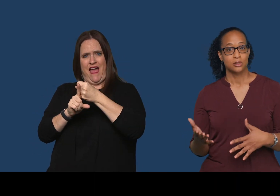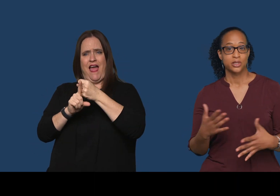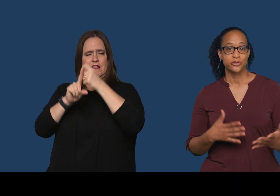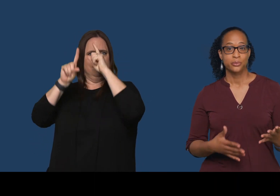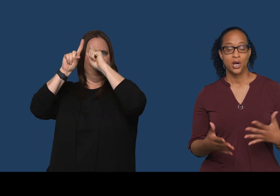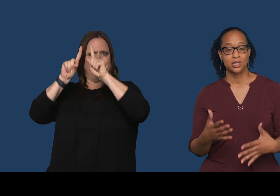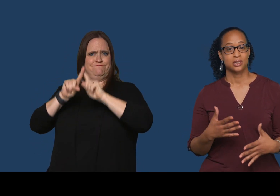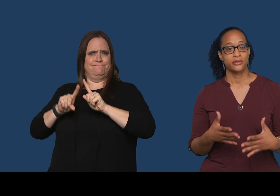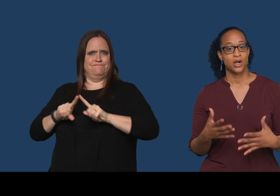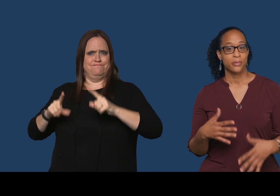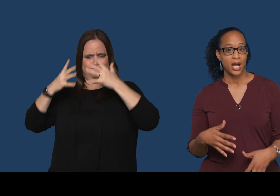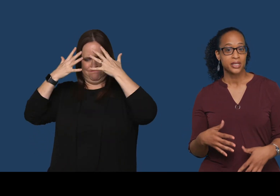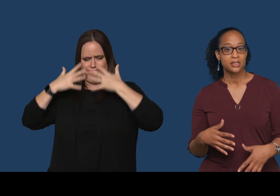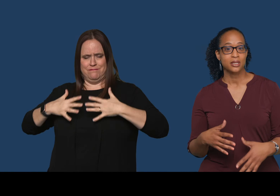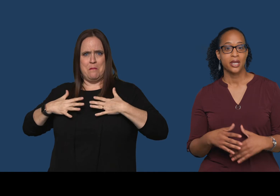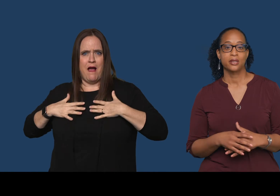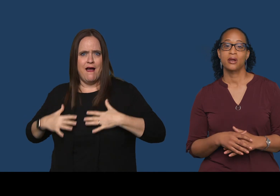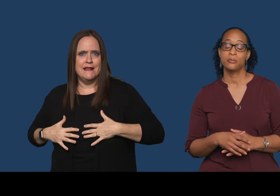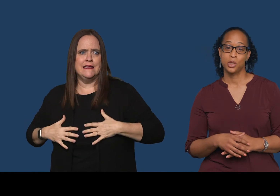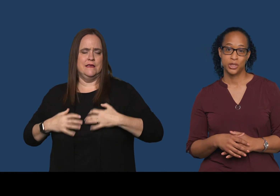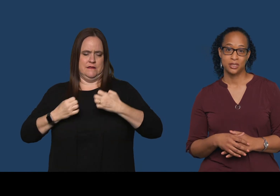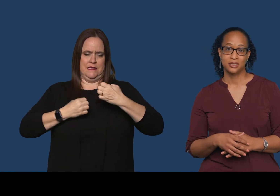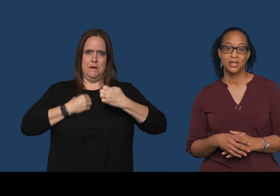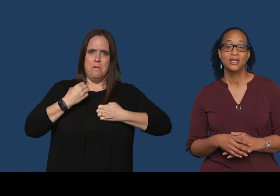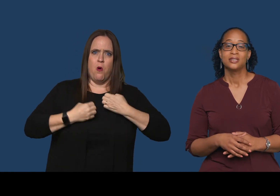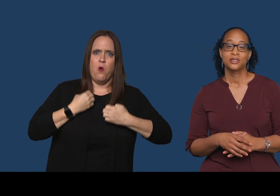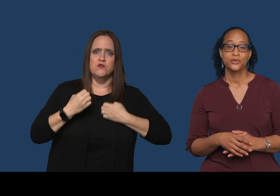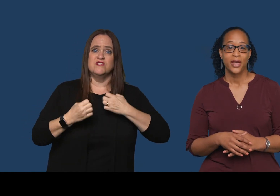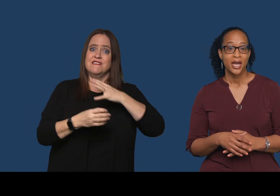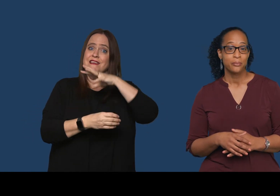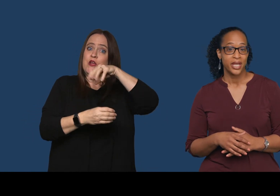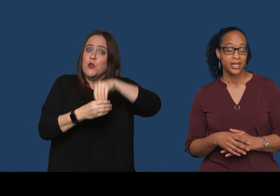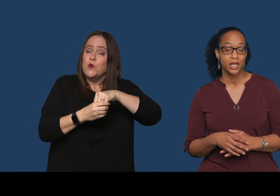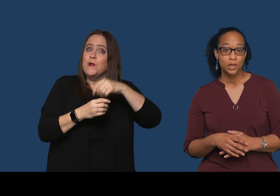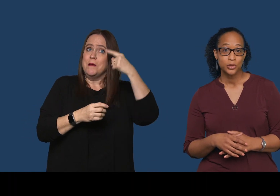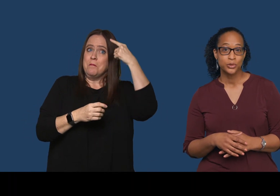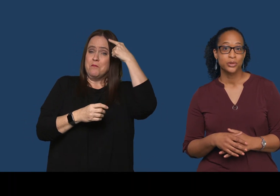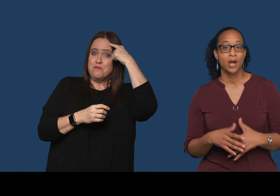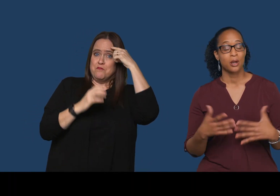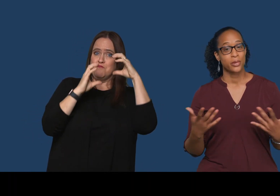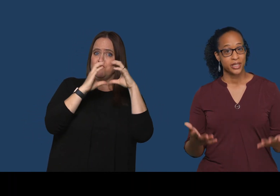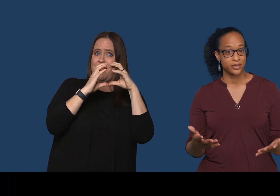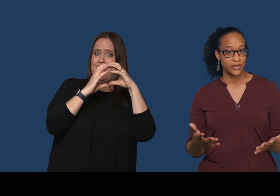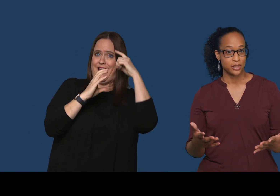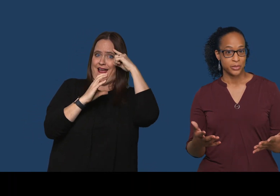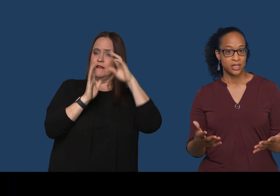on different parts of our bodies and our emotions. So that may include our brain development.